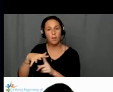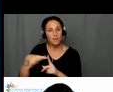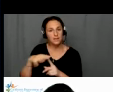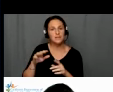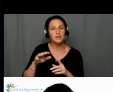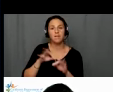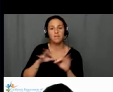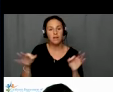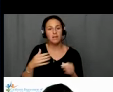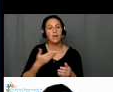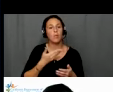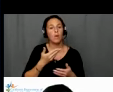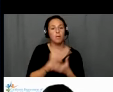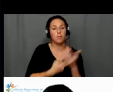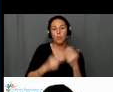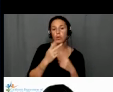Welcome Both Kris and Natalie